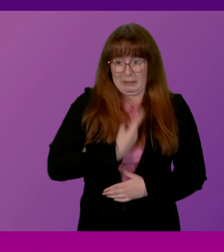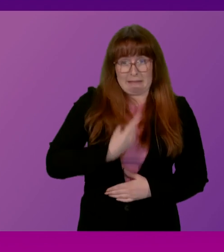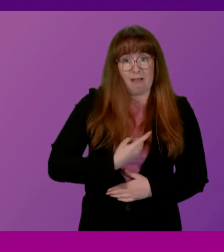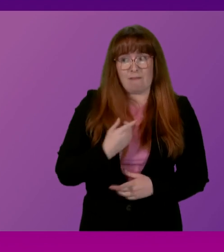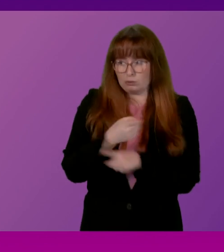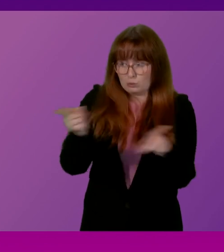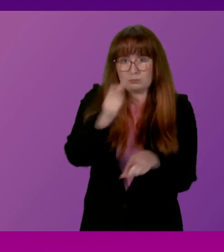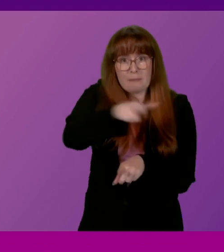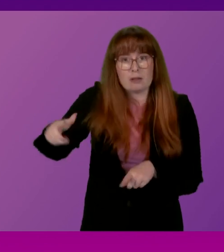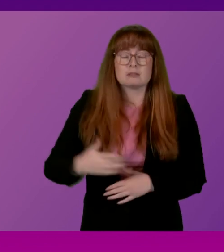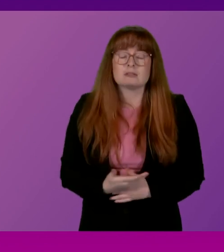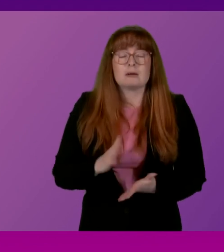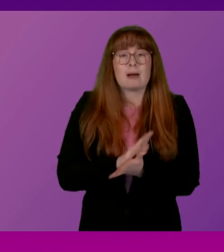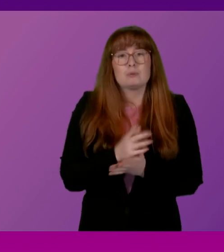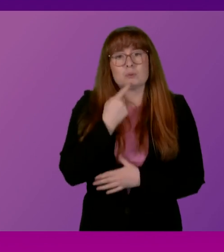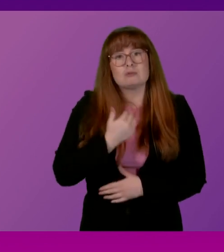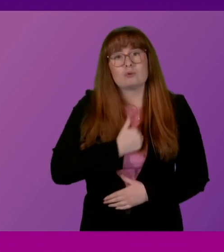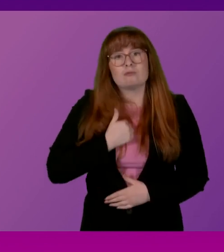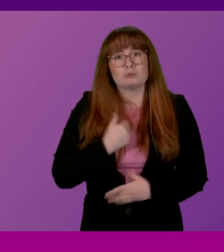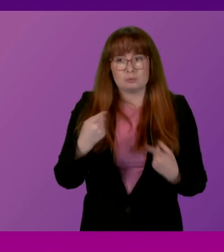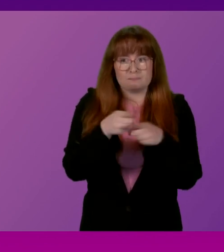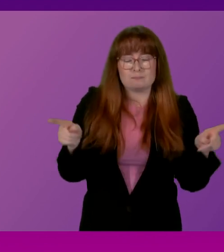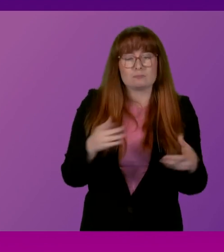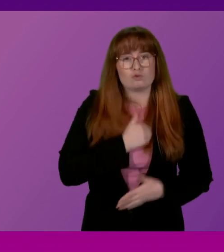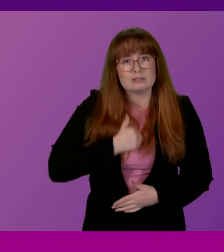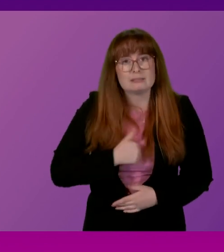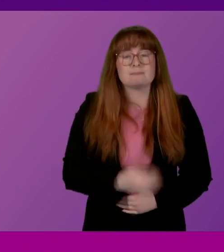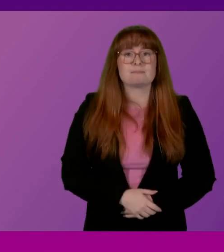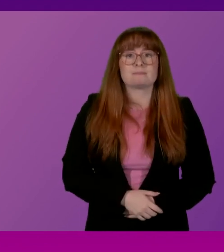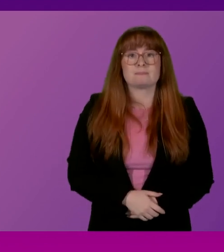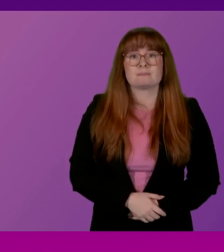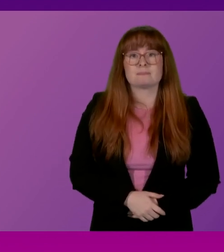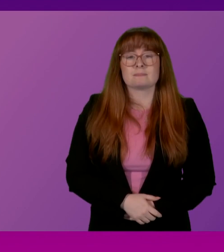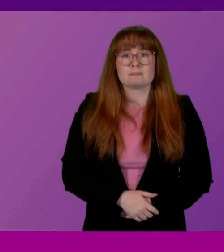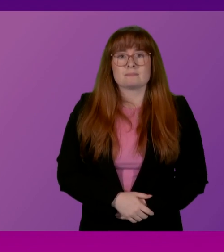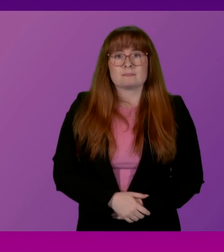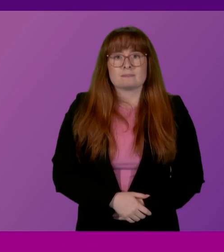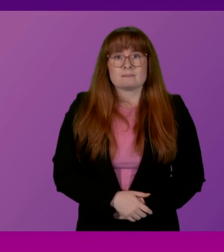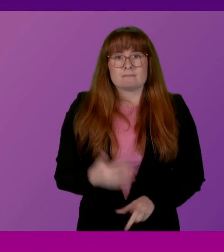I am happy to apologise to the chamber for any offence, Presiding Officer.